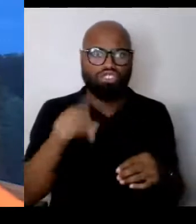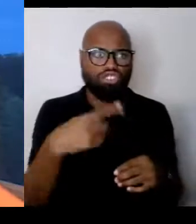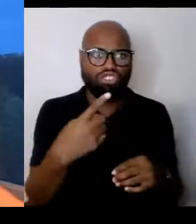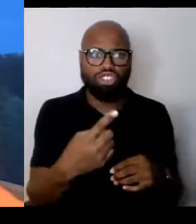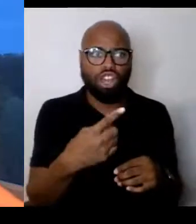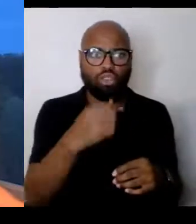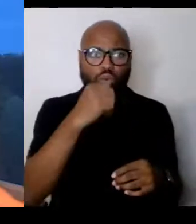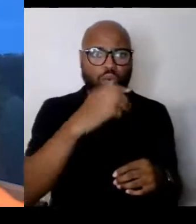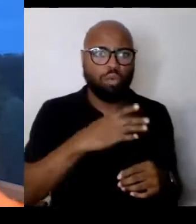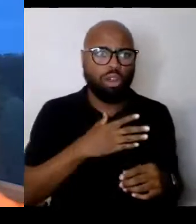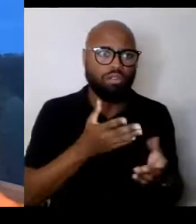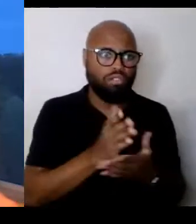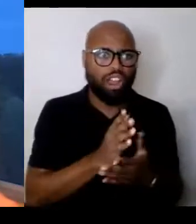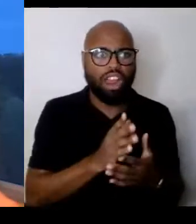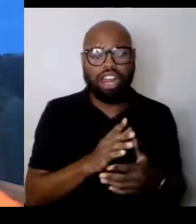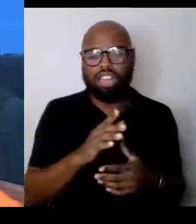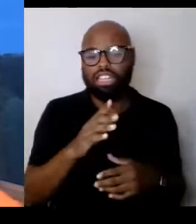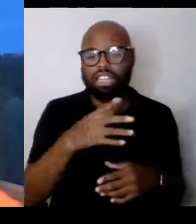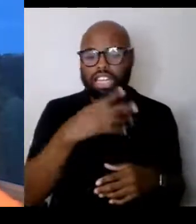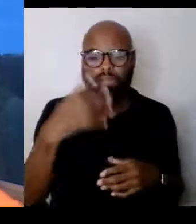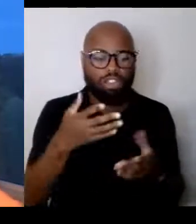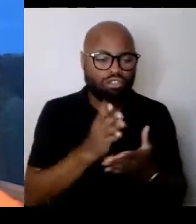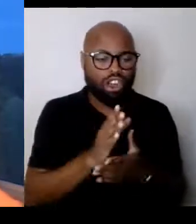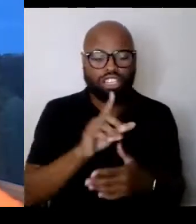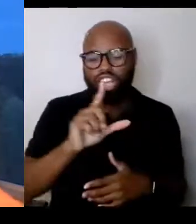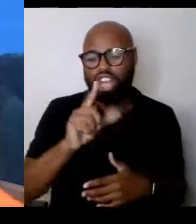LGBTQ plus, folks who are impacted by this